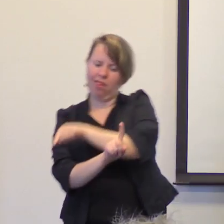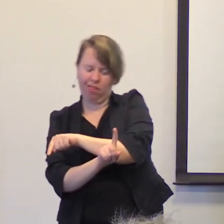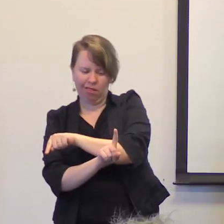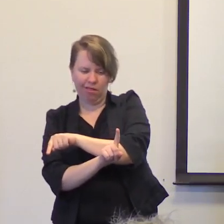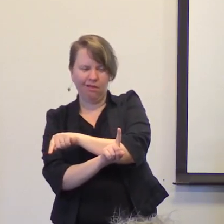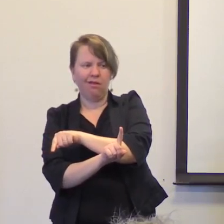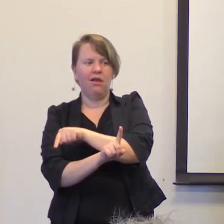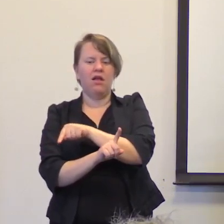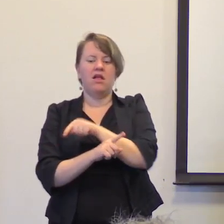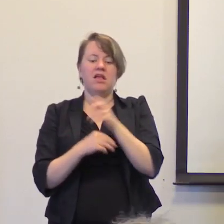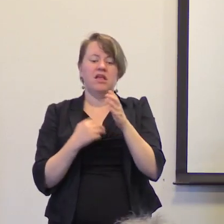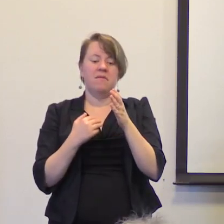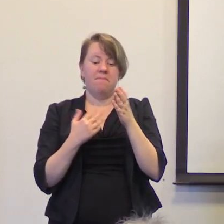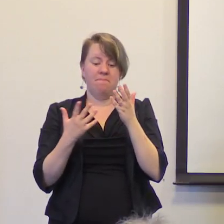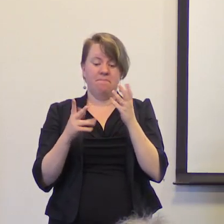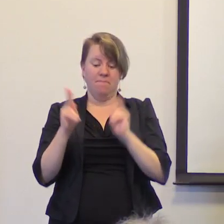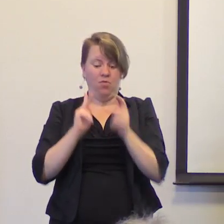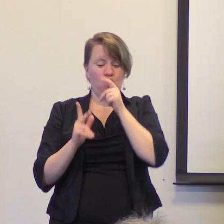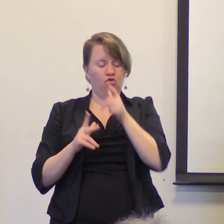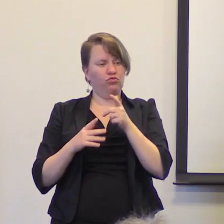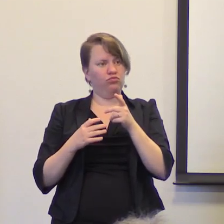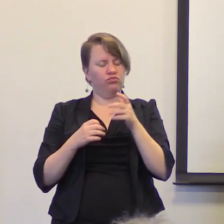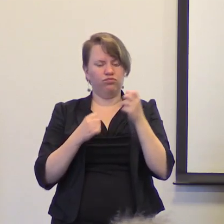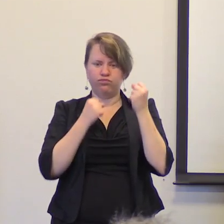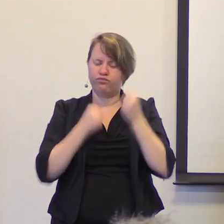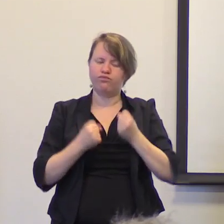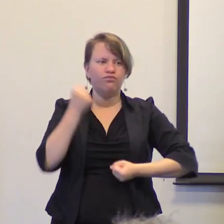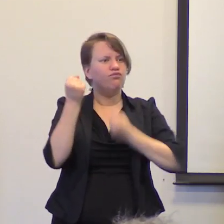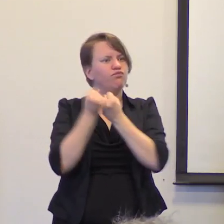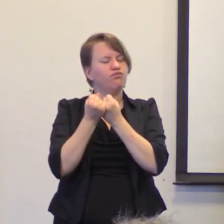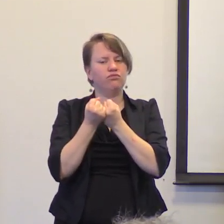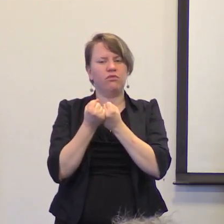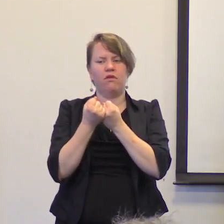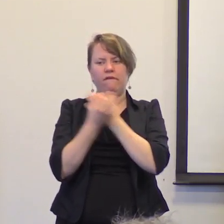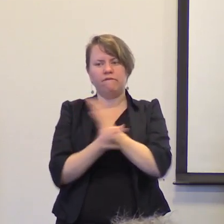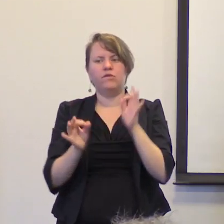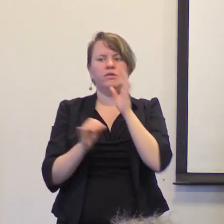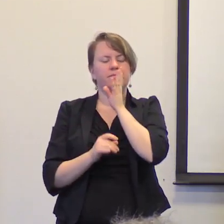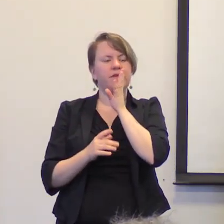line because even people who ardently believe in free speech also accept the fact that sometimes,